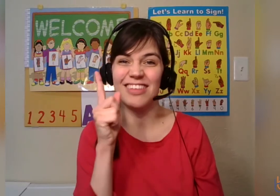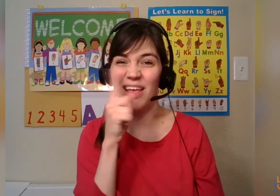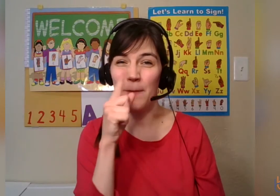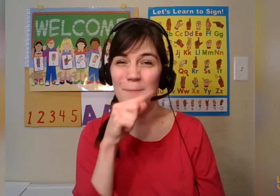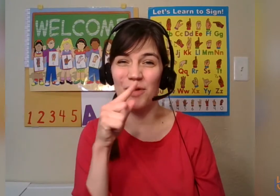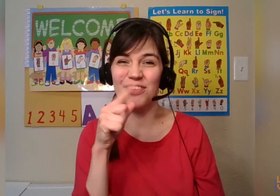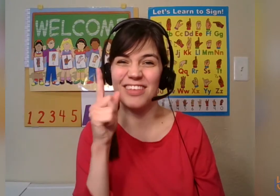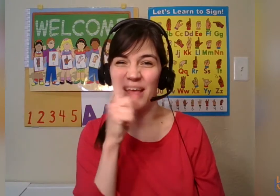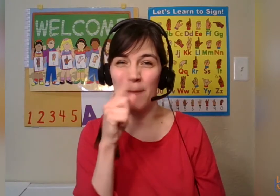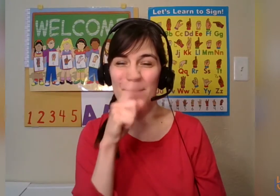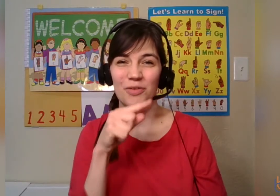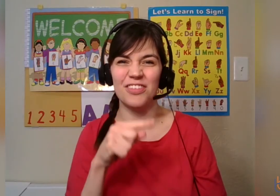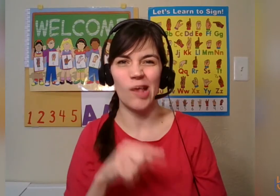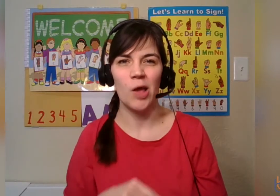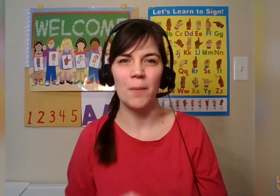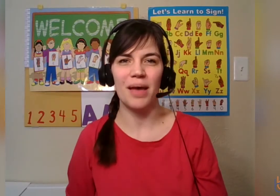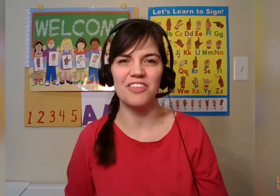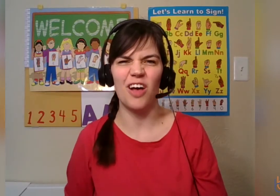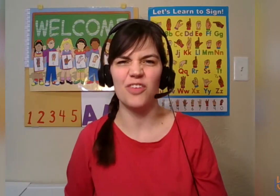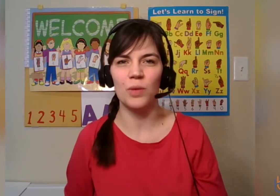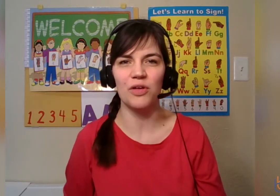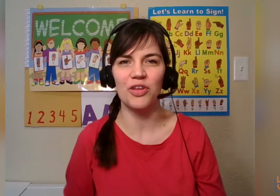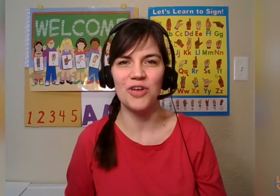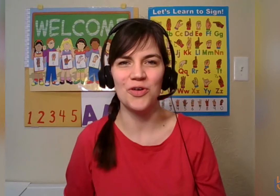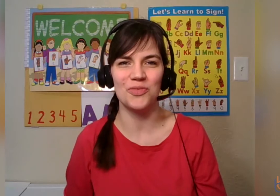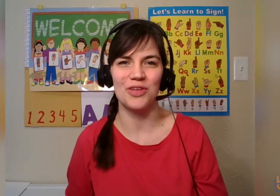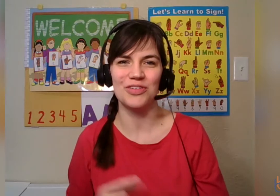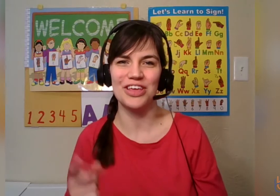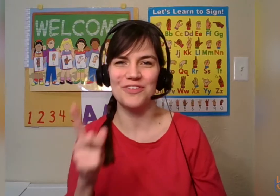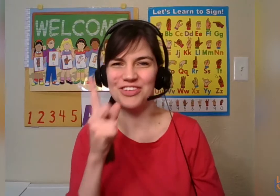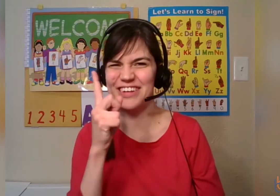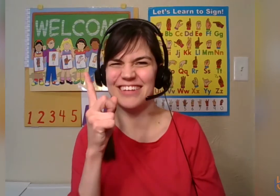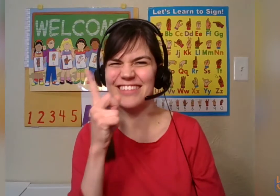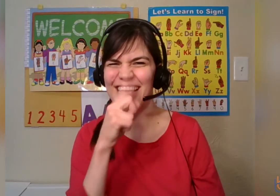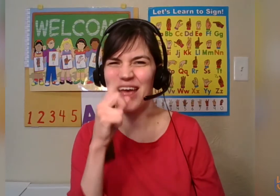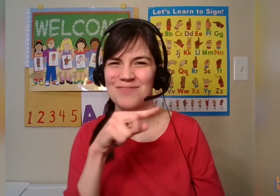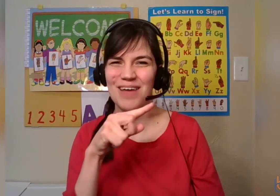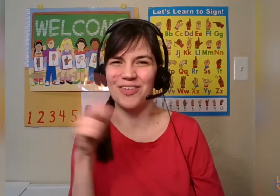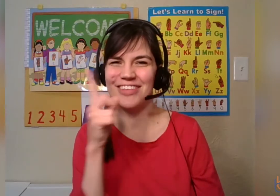Mouse. Mouse. Mice often wiggle their nose when they're looking for cheese. Mouse.